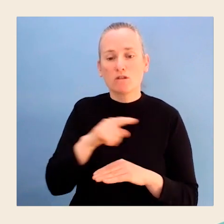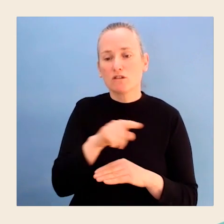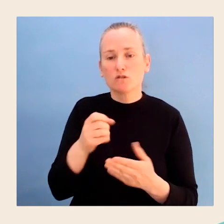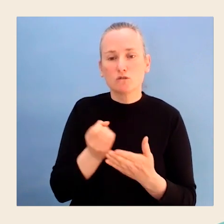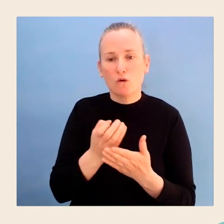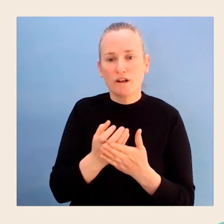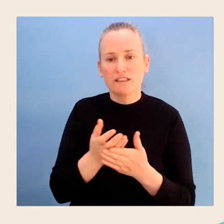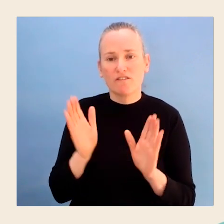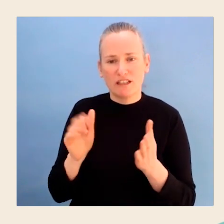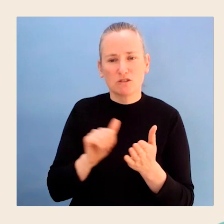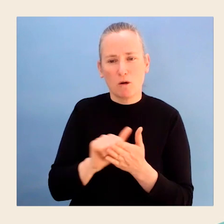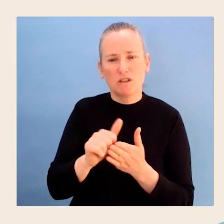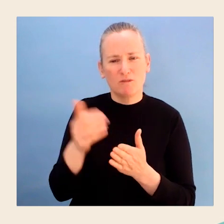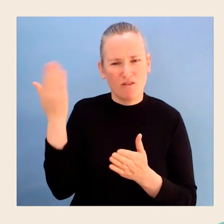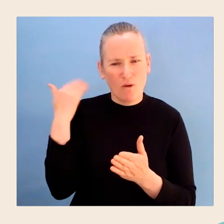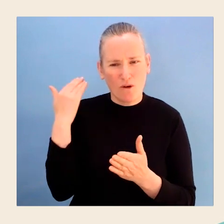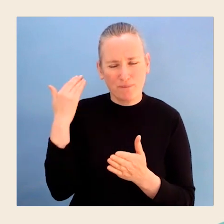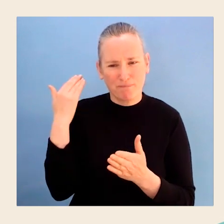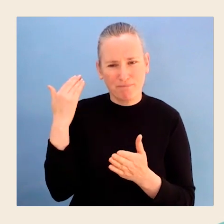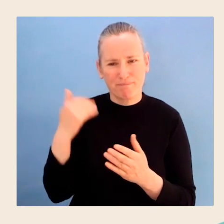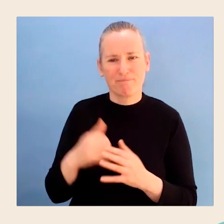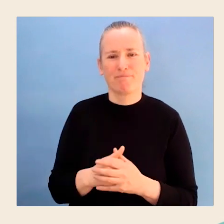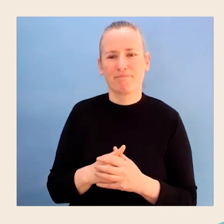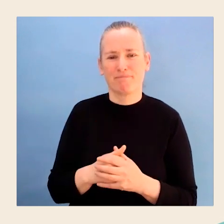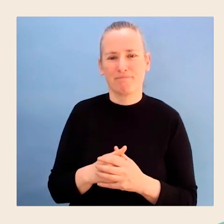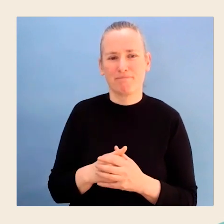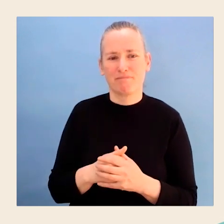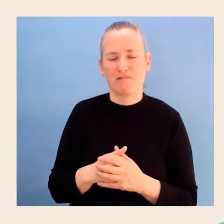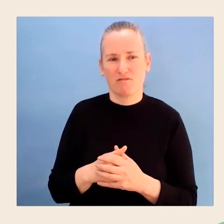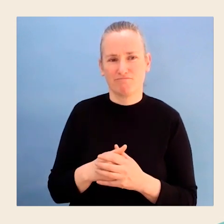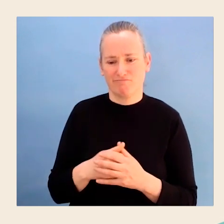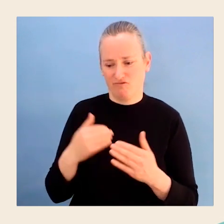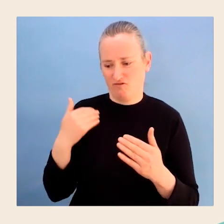are previously published pieces for the 21st century.